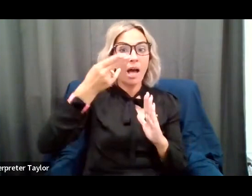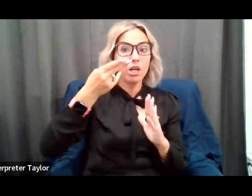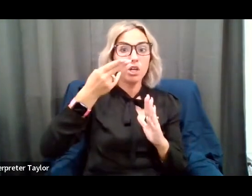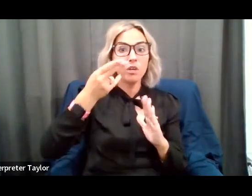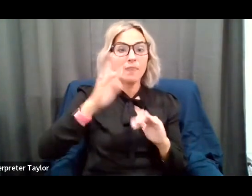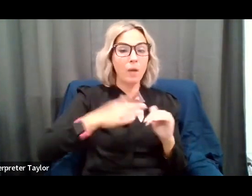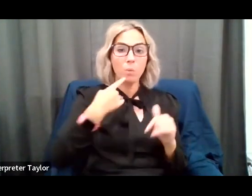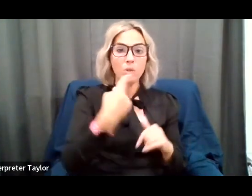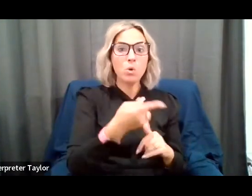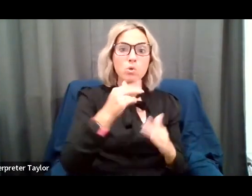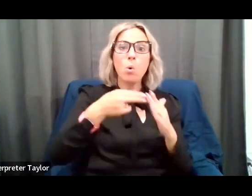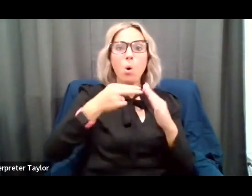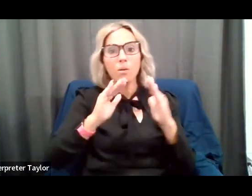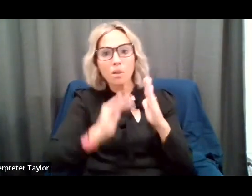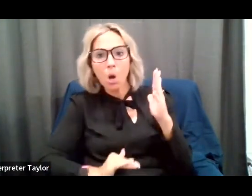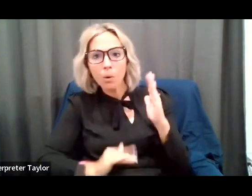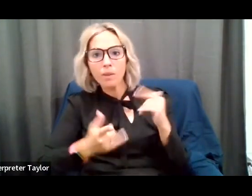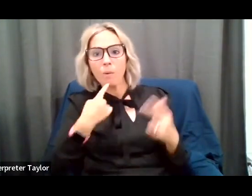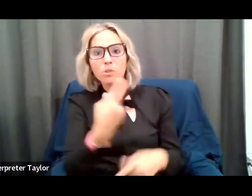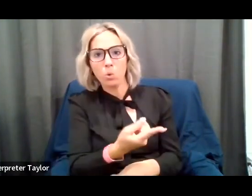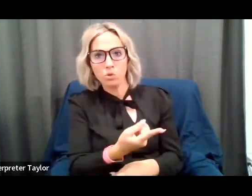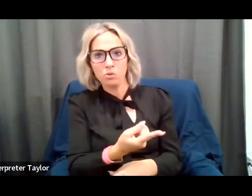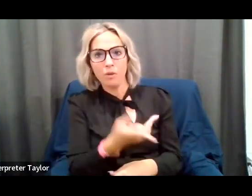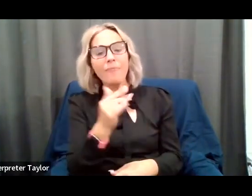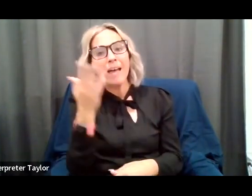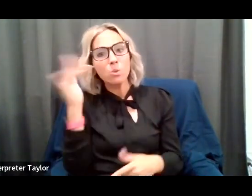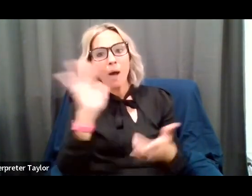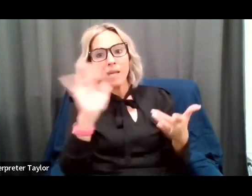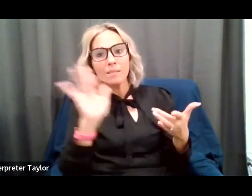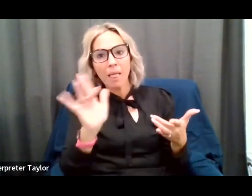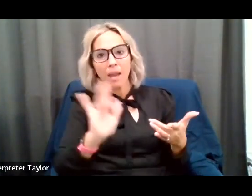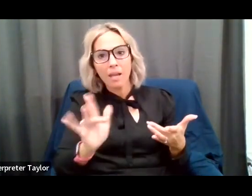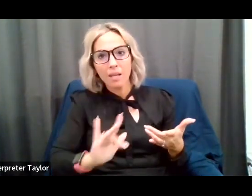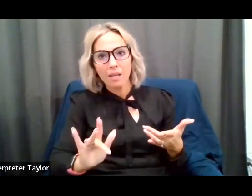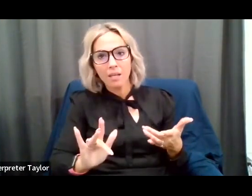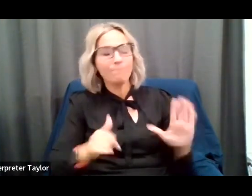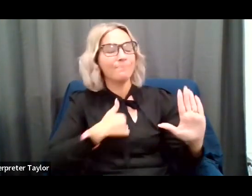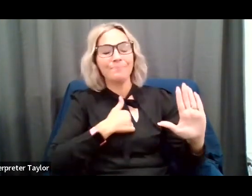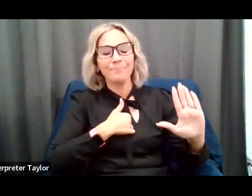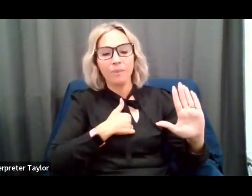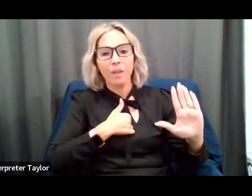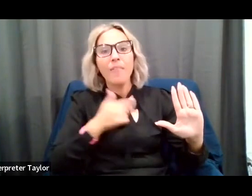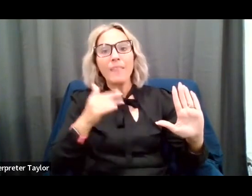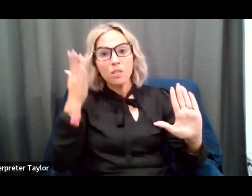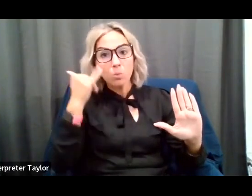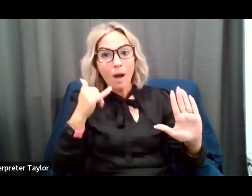They can be lower than what told you. That's why those blanks are there- or I'm sorry, that's... That's why there are blanks